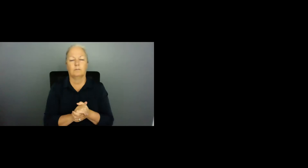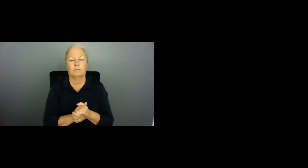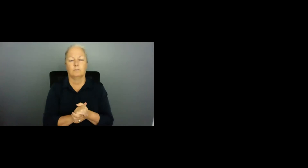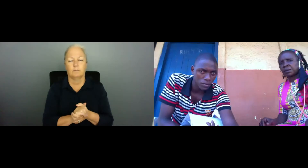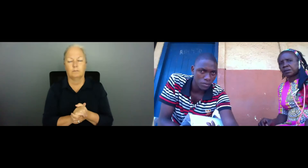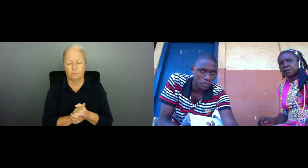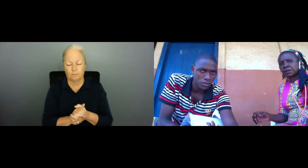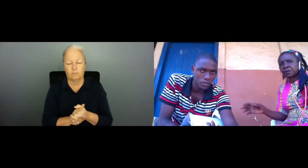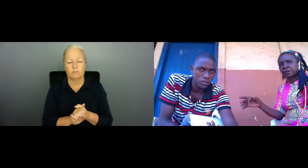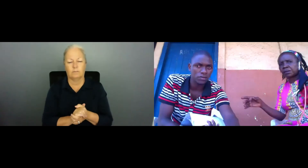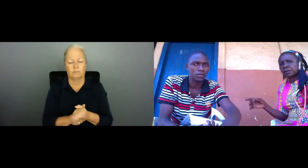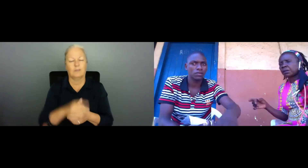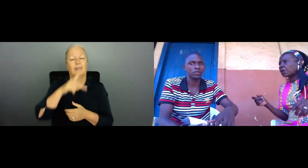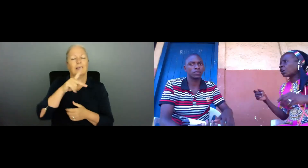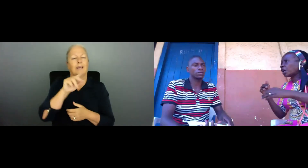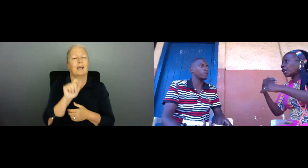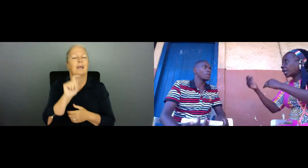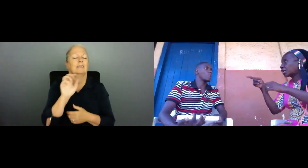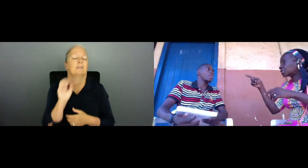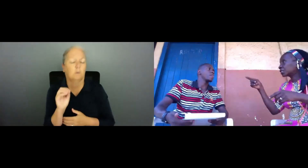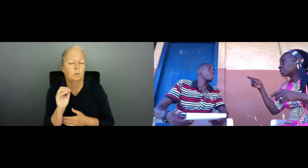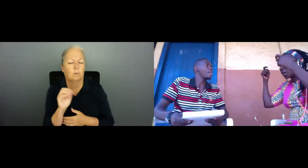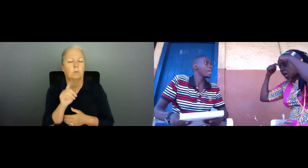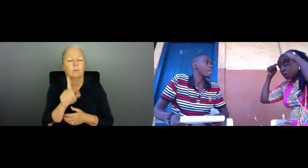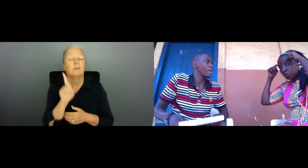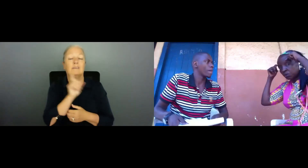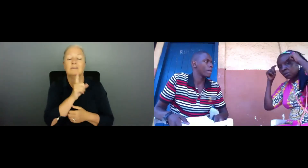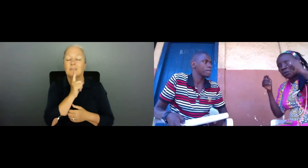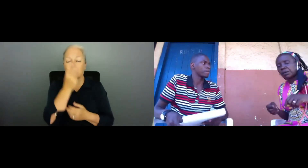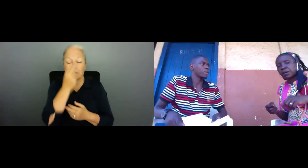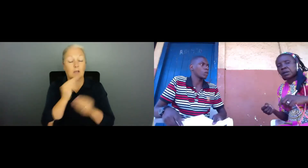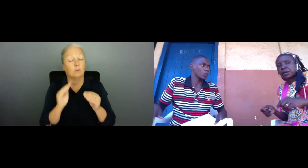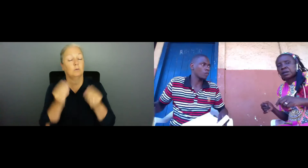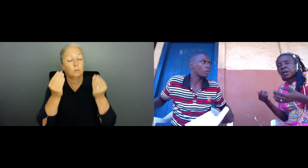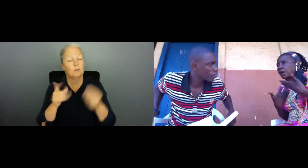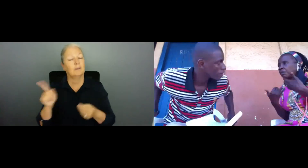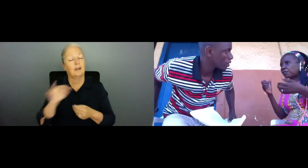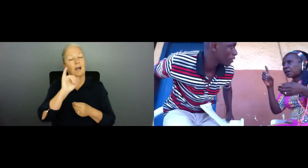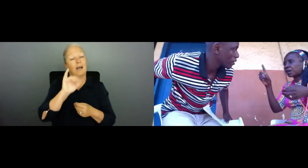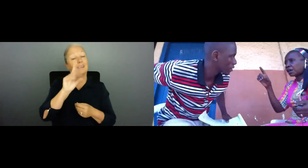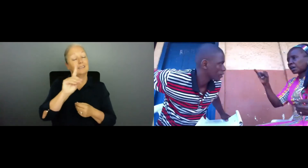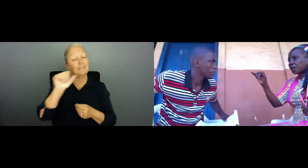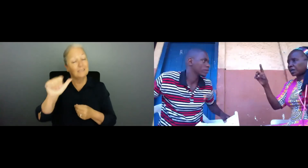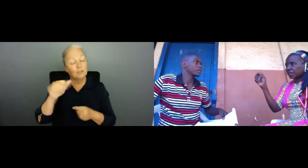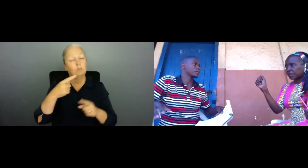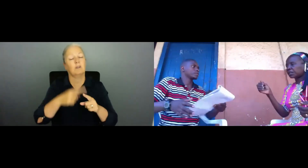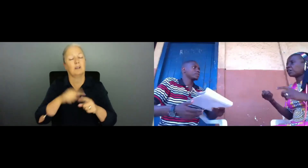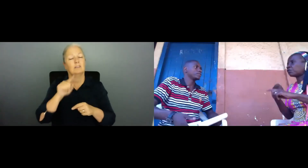23 years and a youth with deaf-blindness he is an ida a wfdb fellow researching unemployment